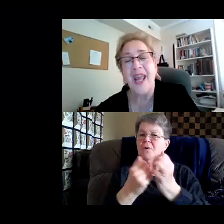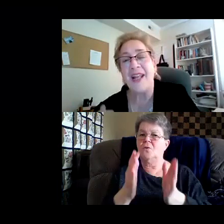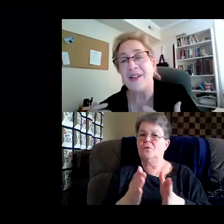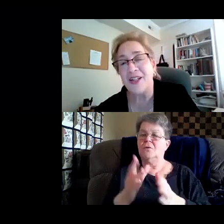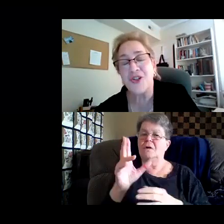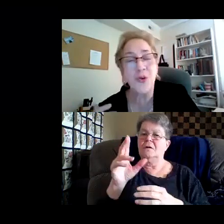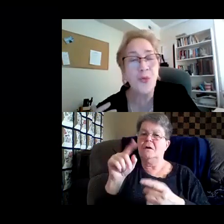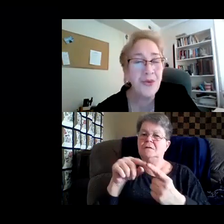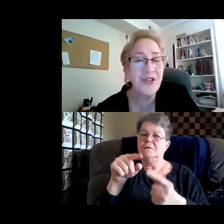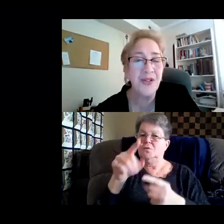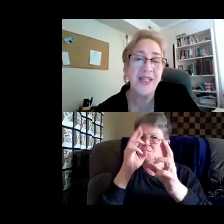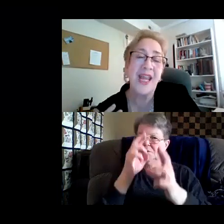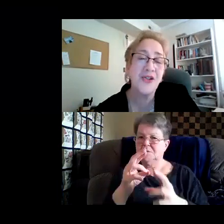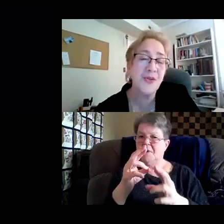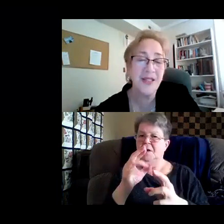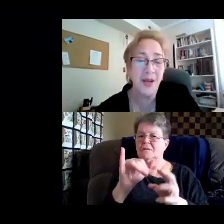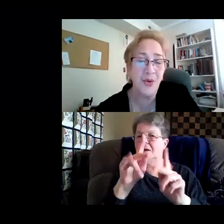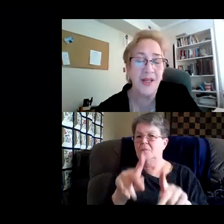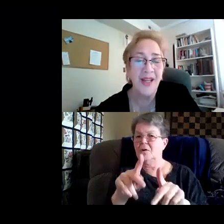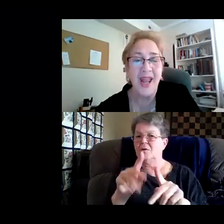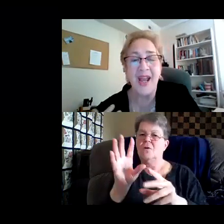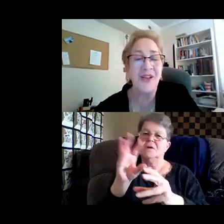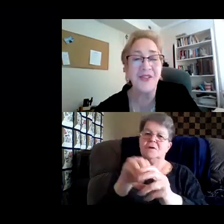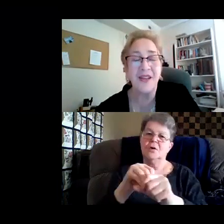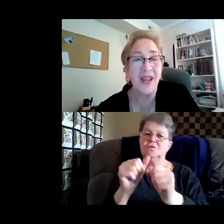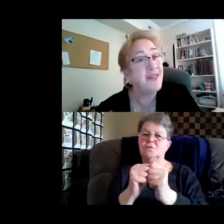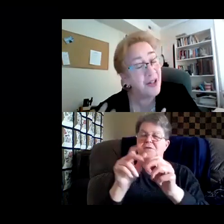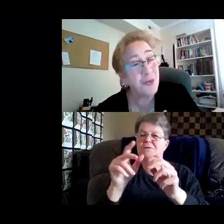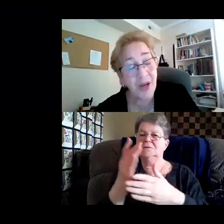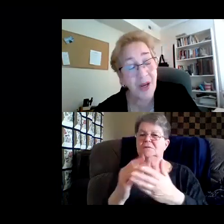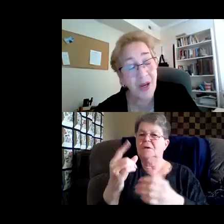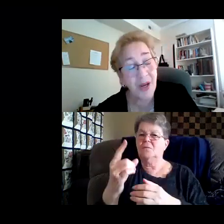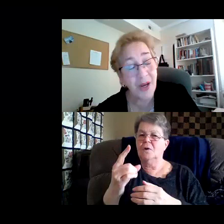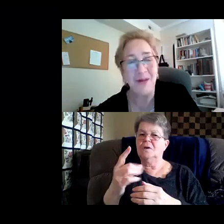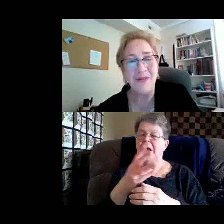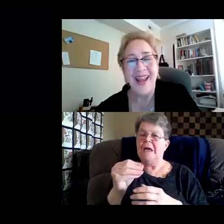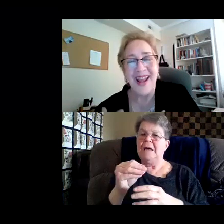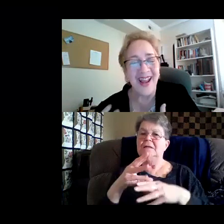and unless you're willing to engage with someone as, and take direction from them as,